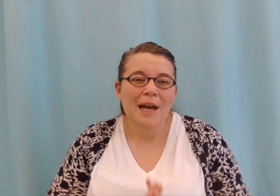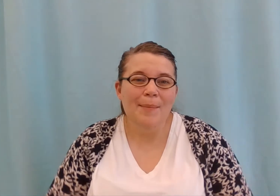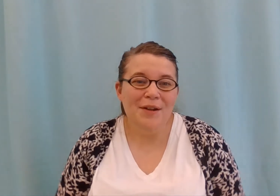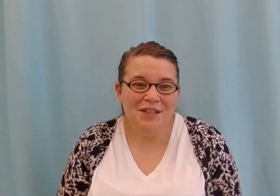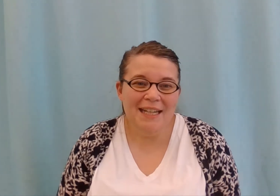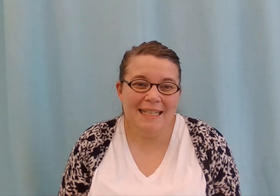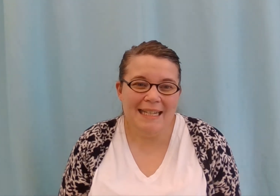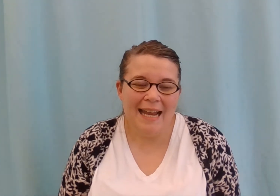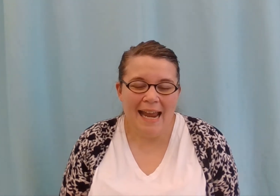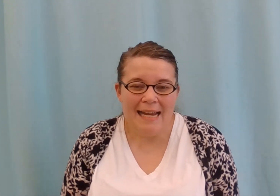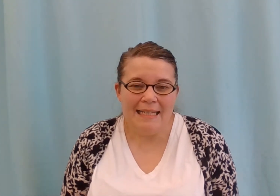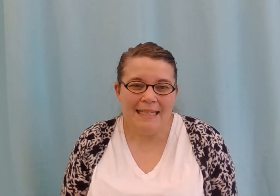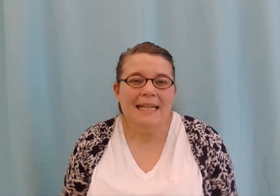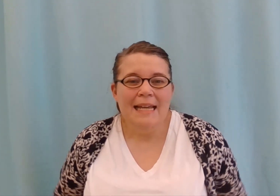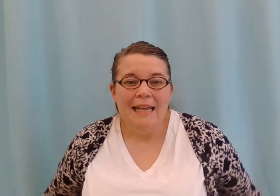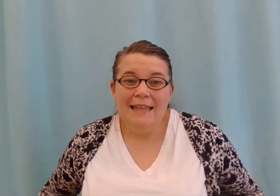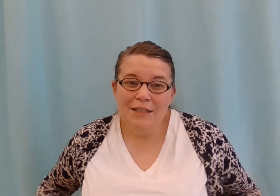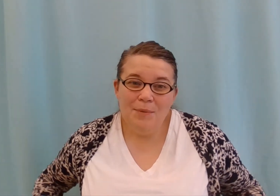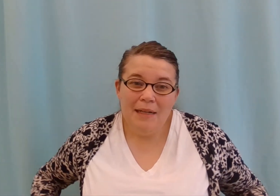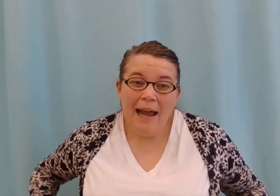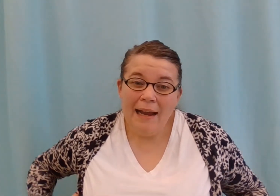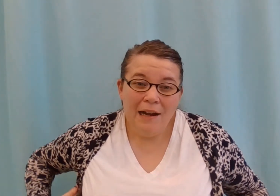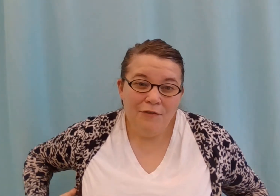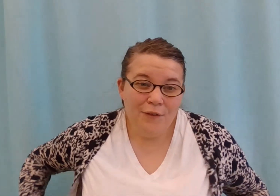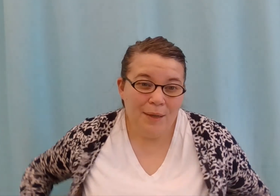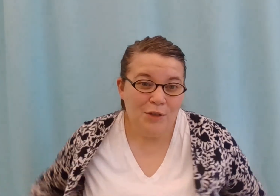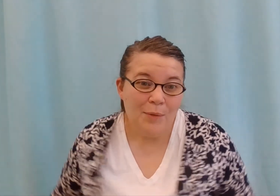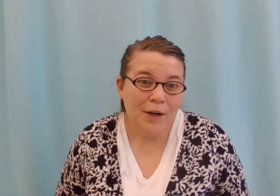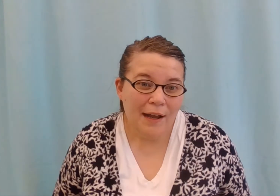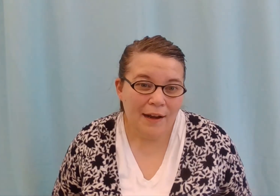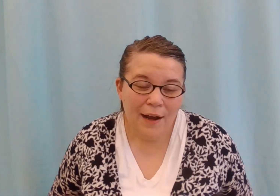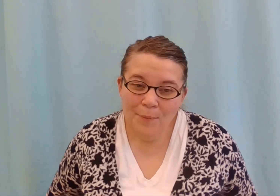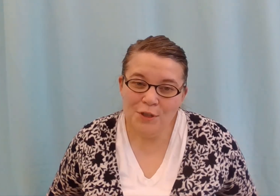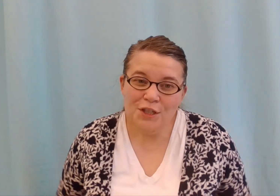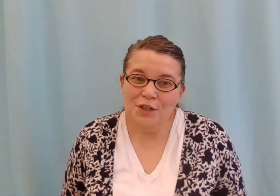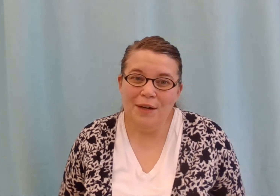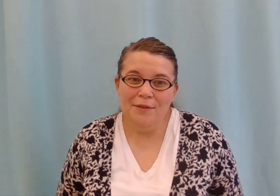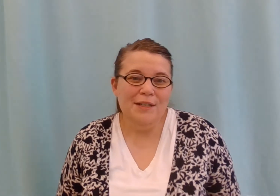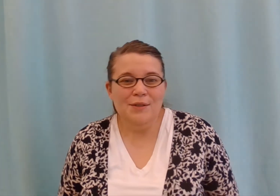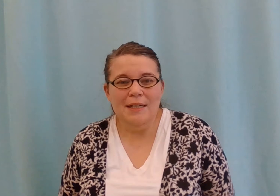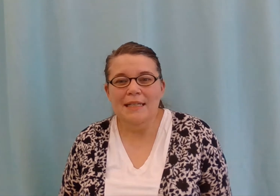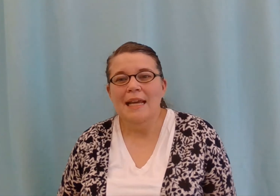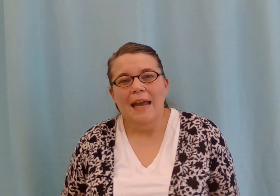about chickens and eggs. This one I got from jbrary.com, which is a great resource.